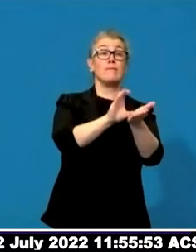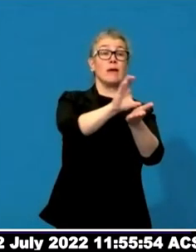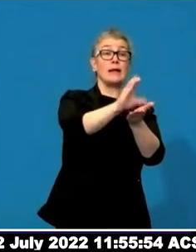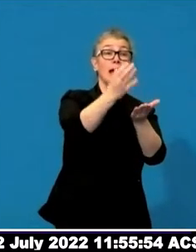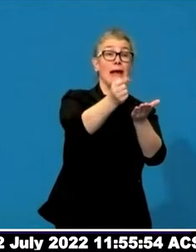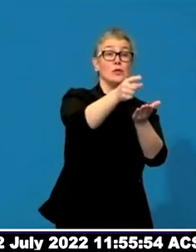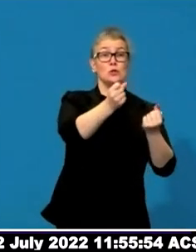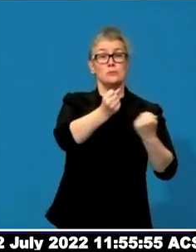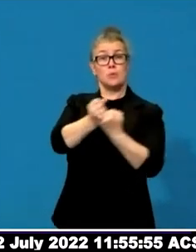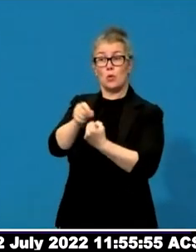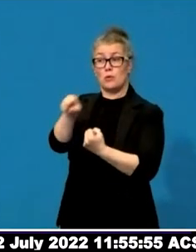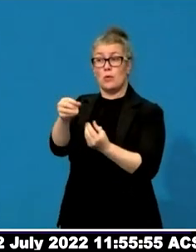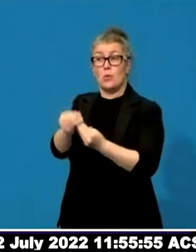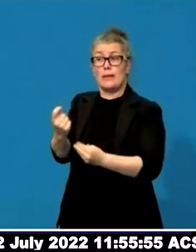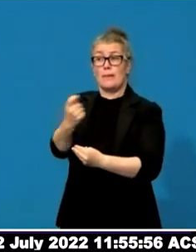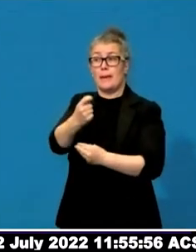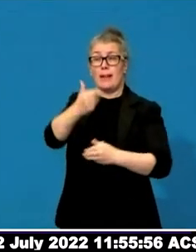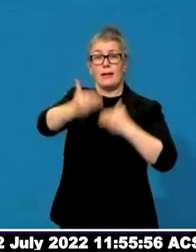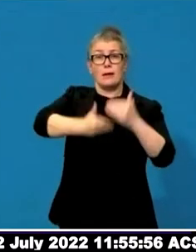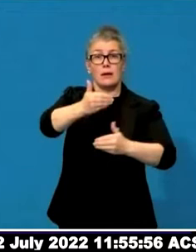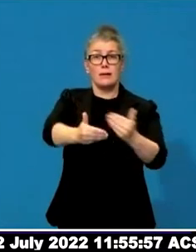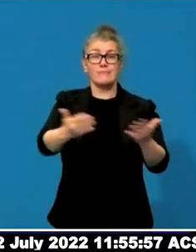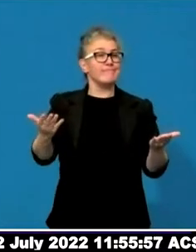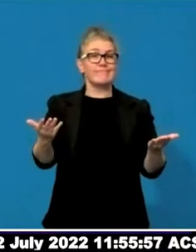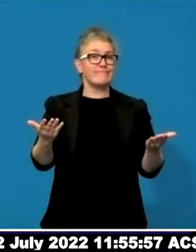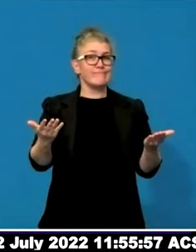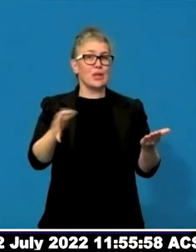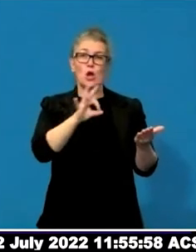with their appeals are not being adequately funded.